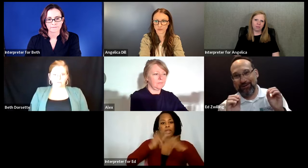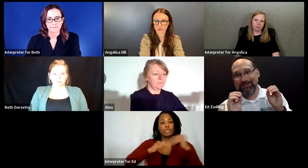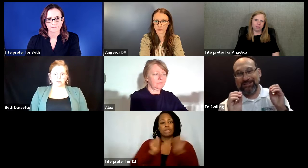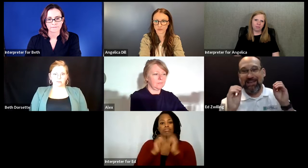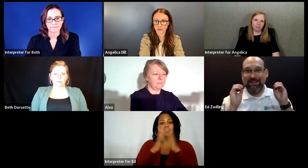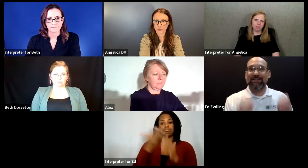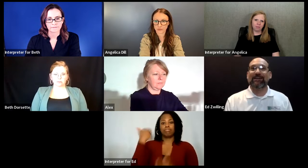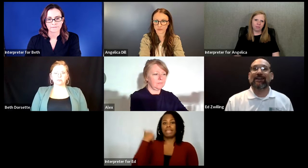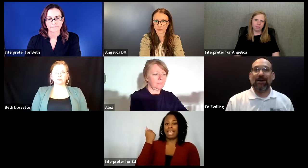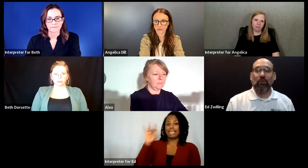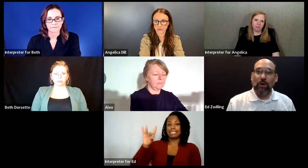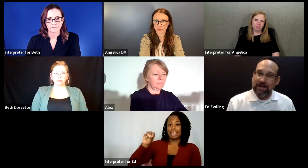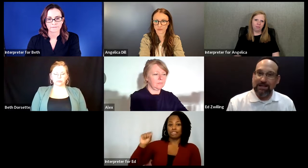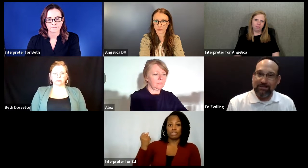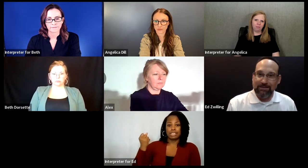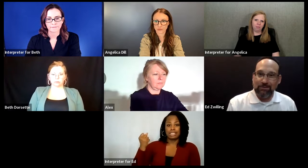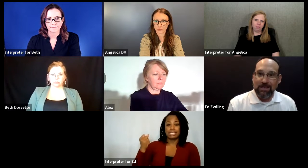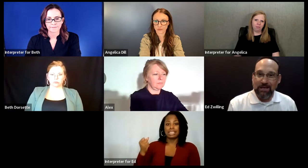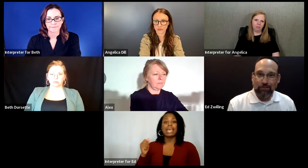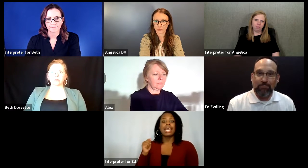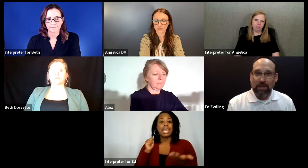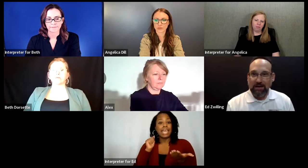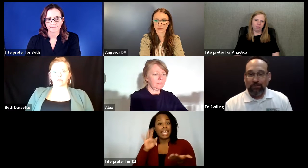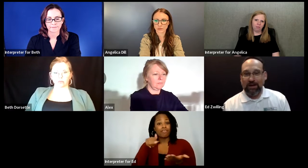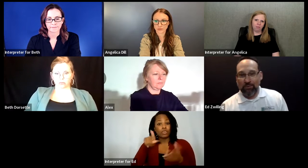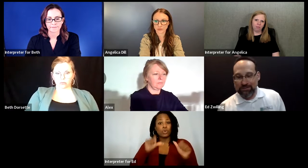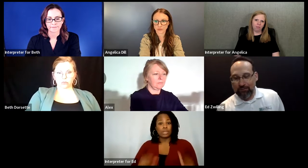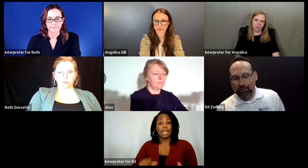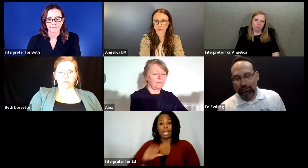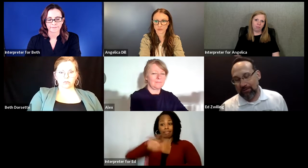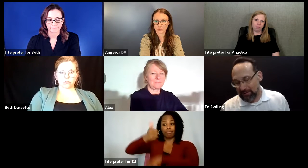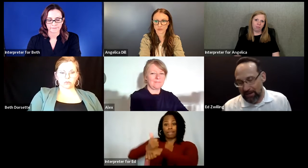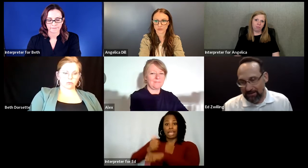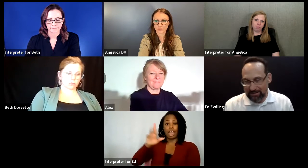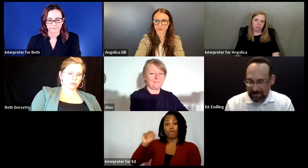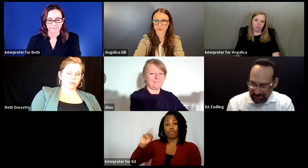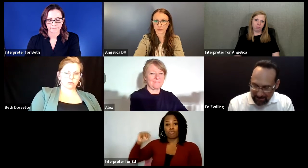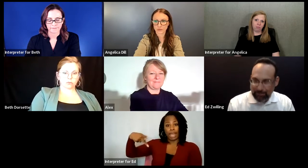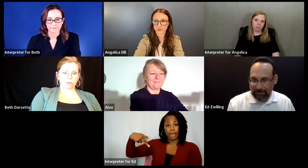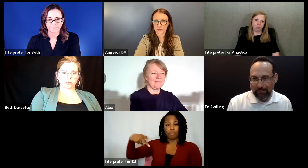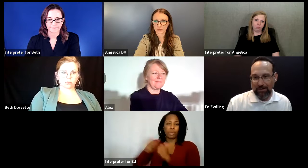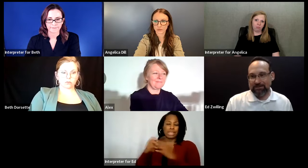If there is a way that you can ramp that without much difficulty and expense and typically